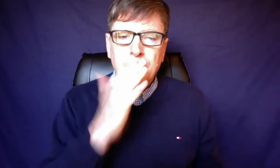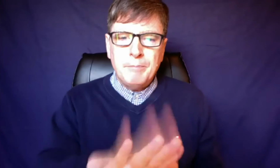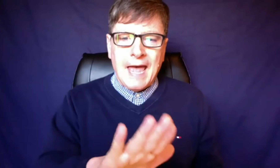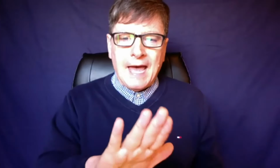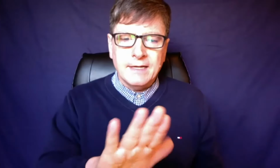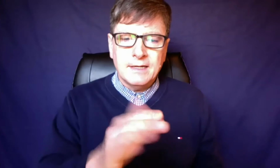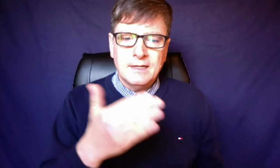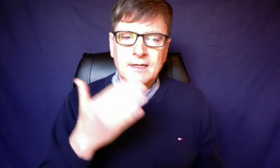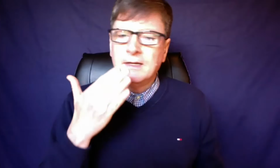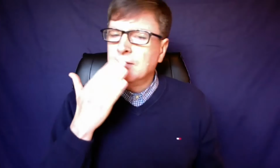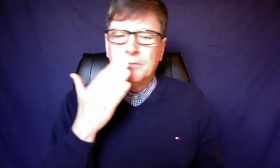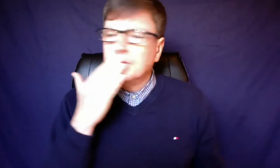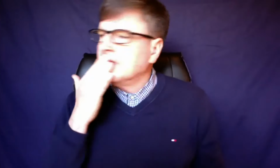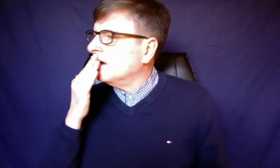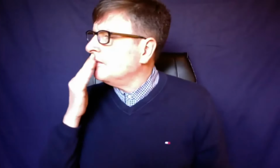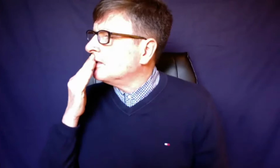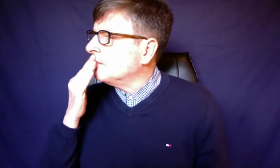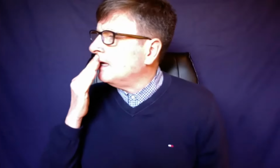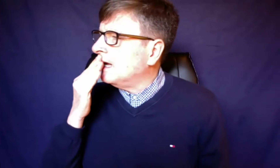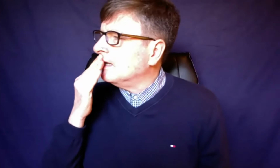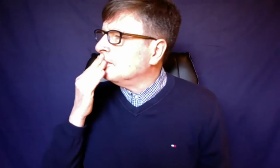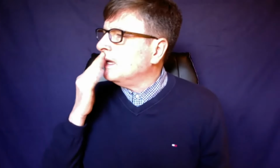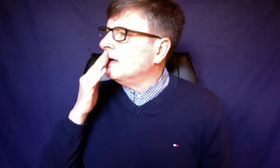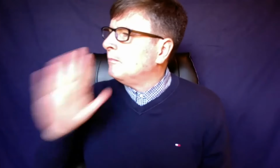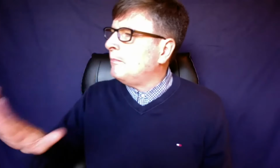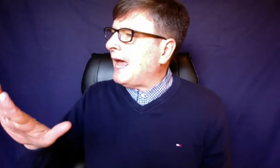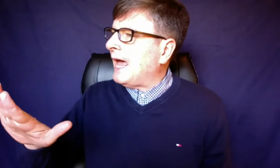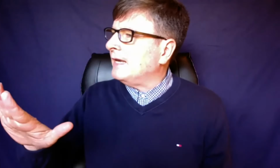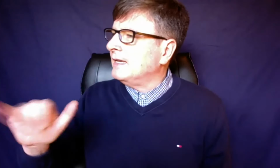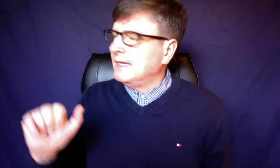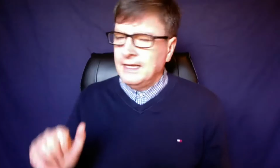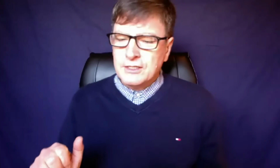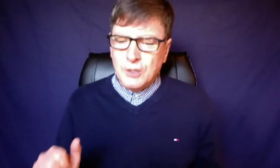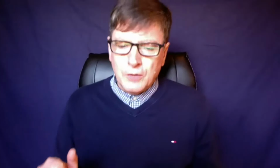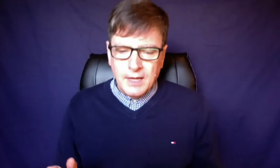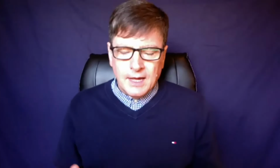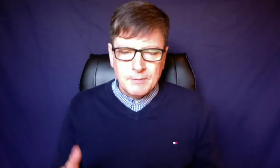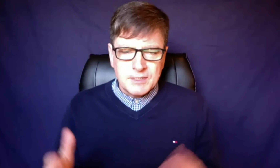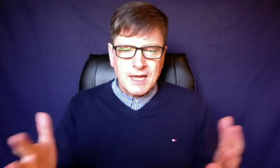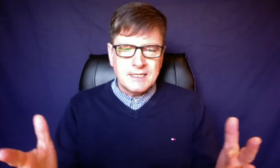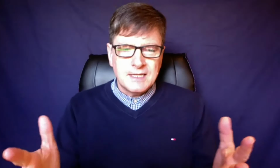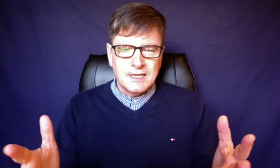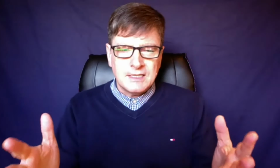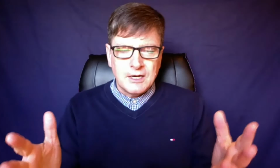for instance, thank you, thank